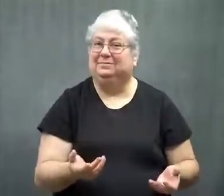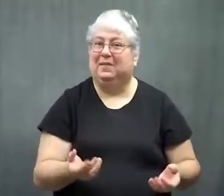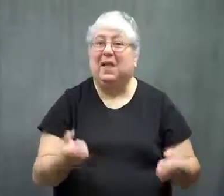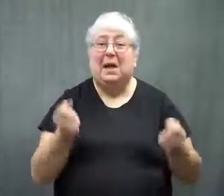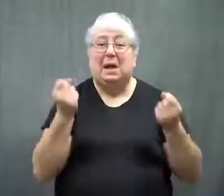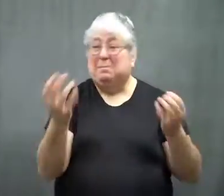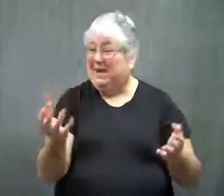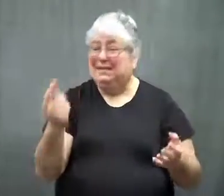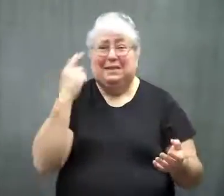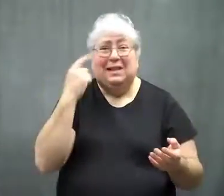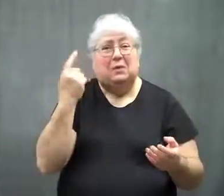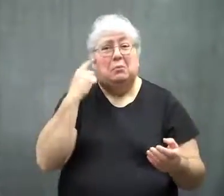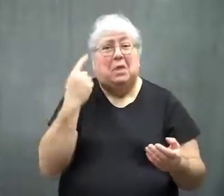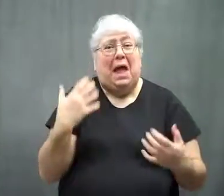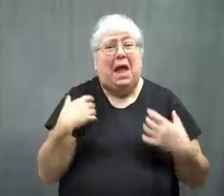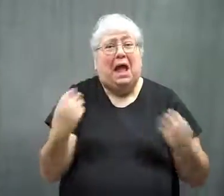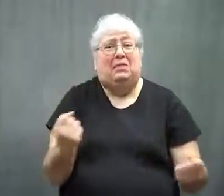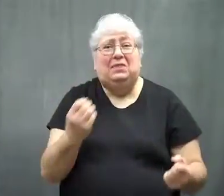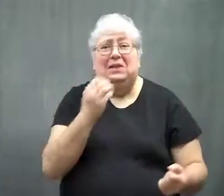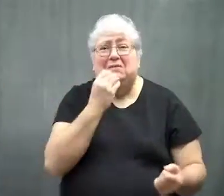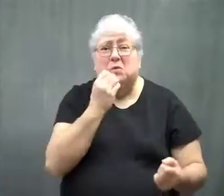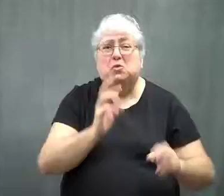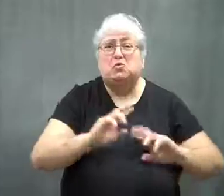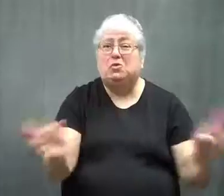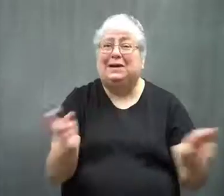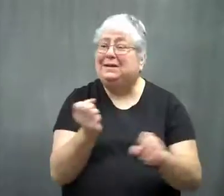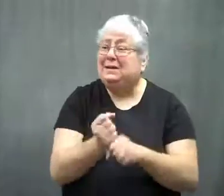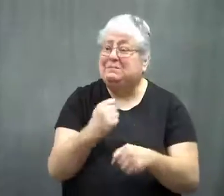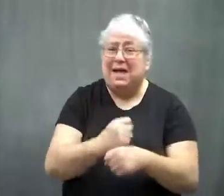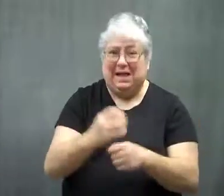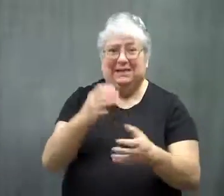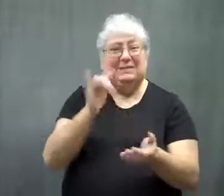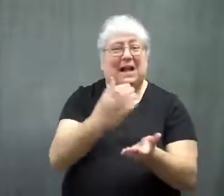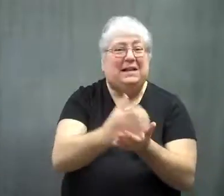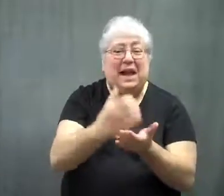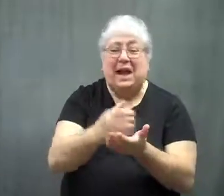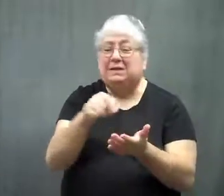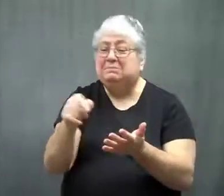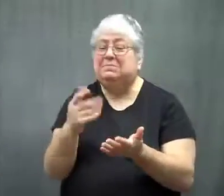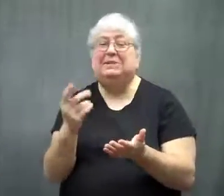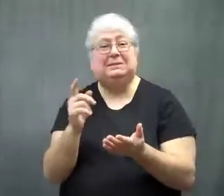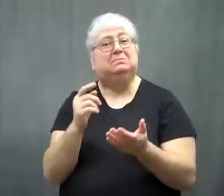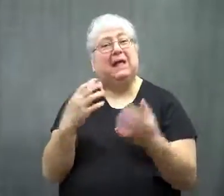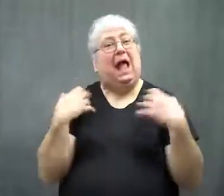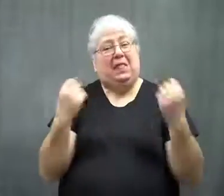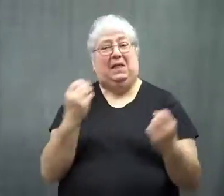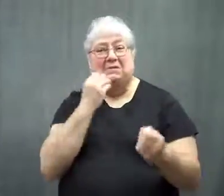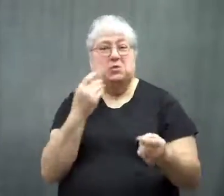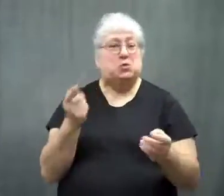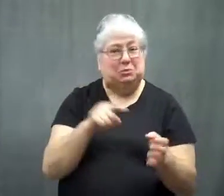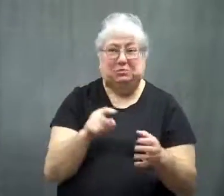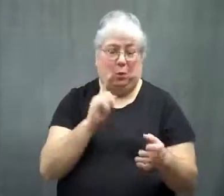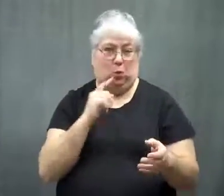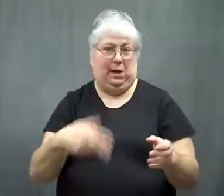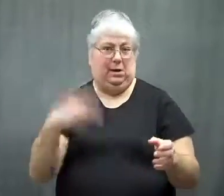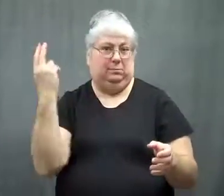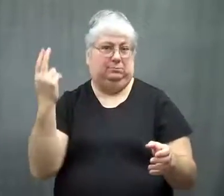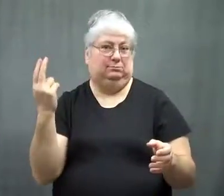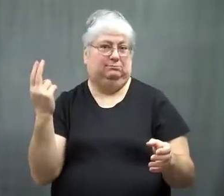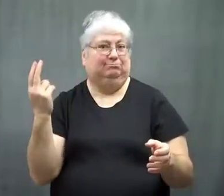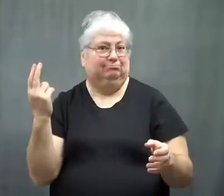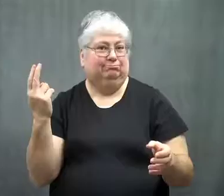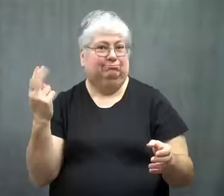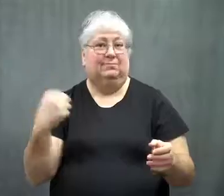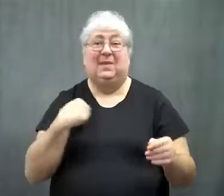People might think a food is healthy when it's really high in salt.